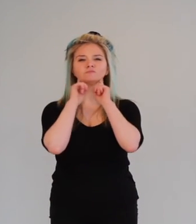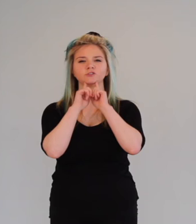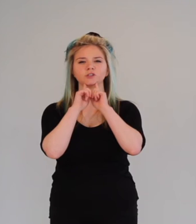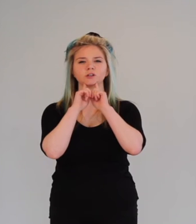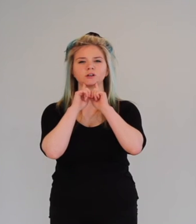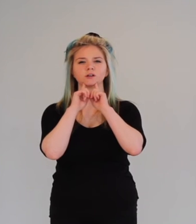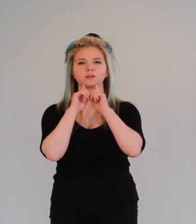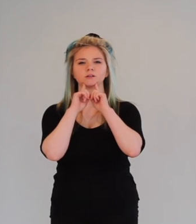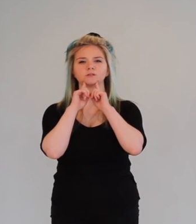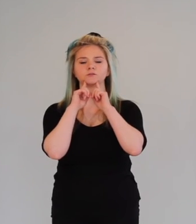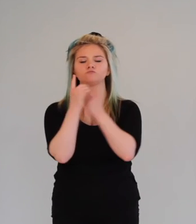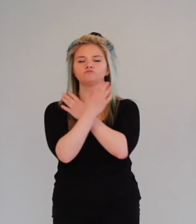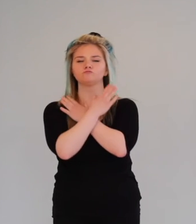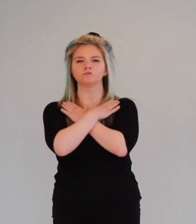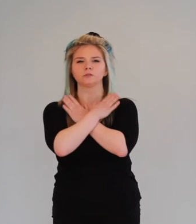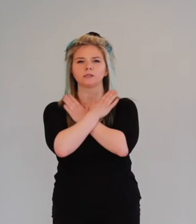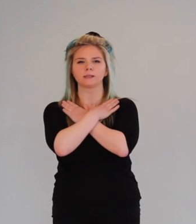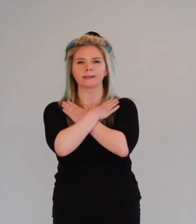Connect with that rhythm of yourself.